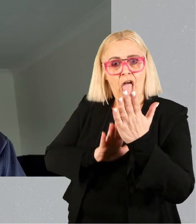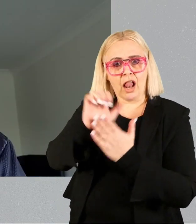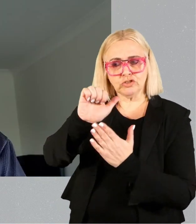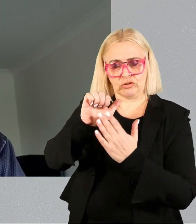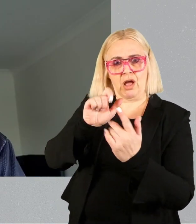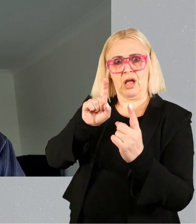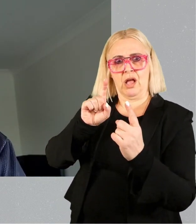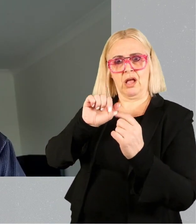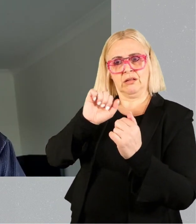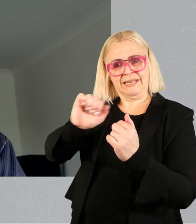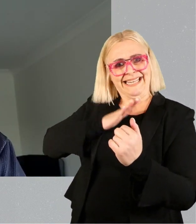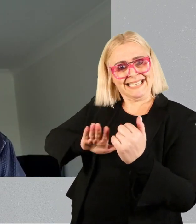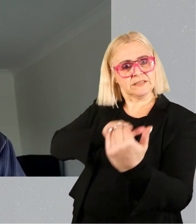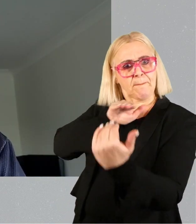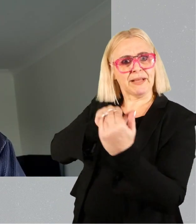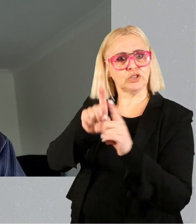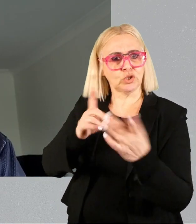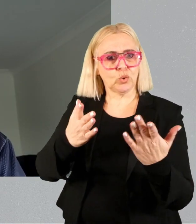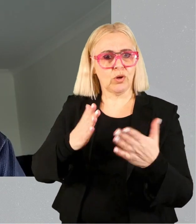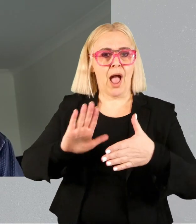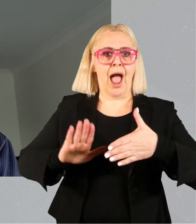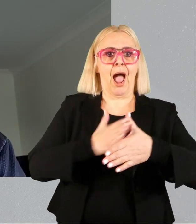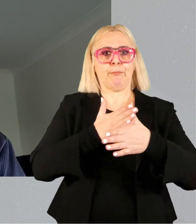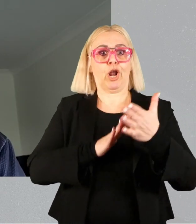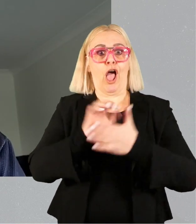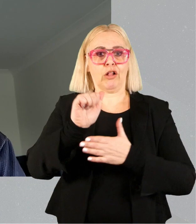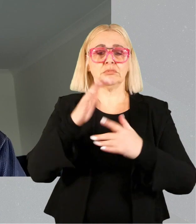One of the fundamental things about Aboriginal culture